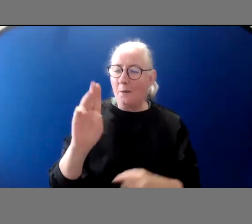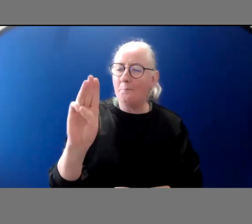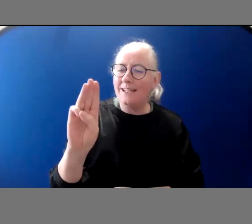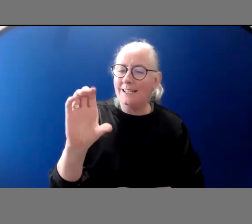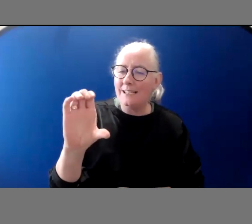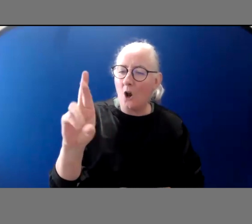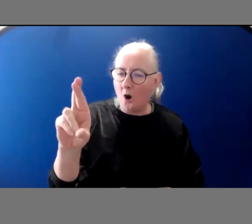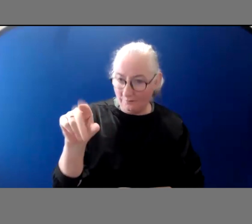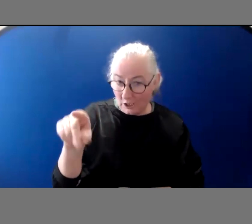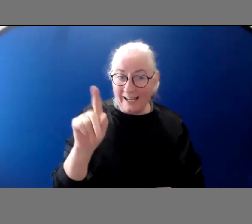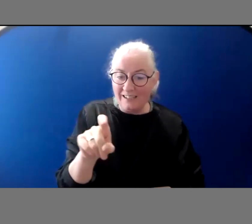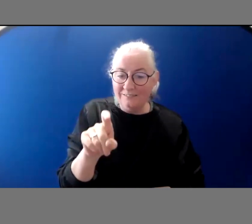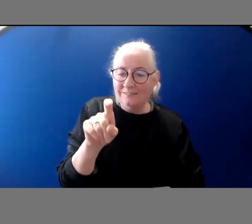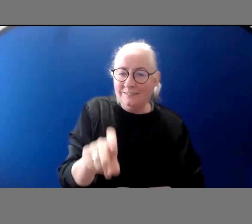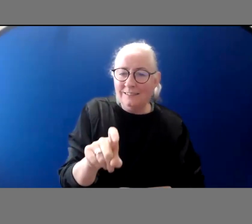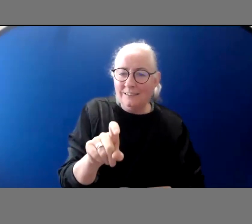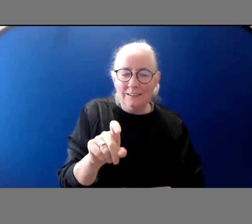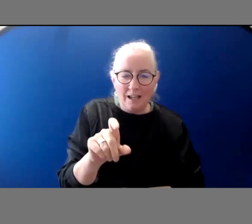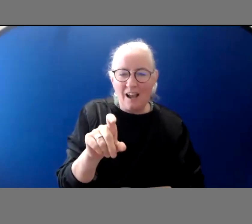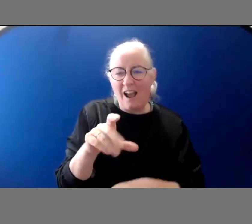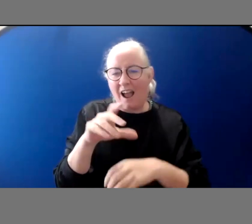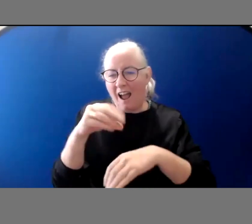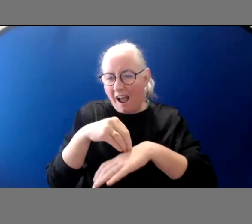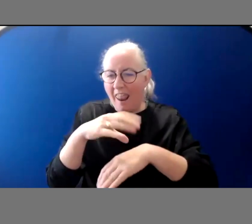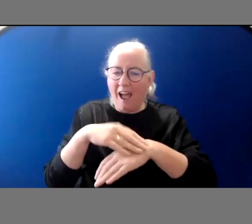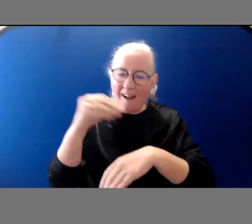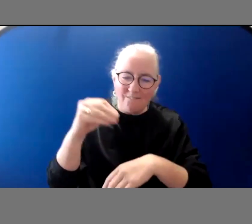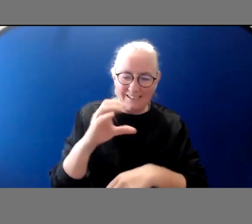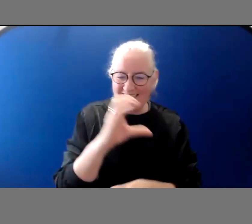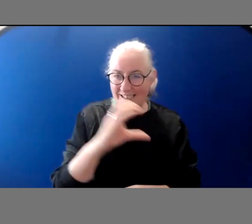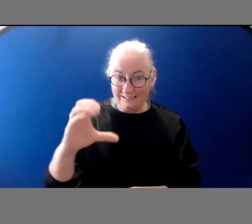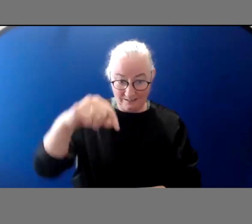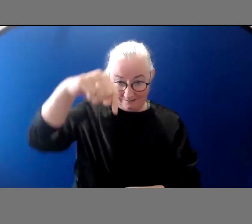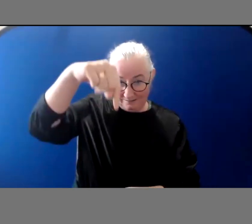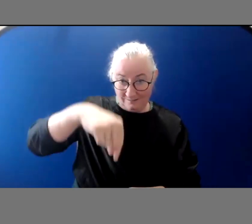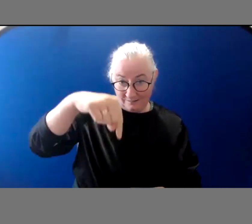you can turn these captions on and off using the CC button at the bottom of your screen and we're